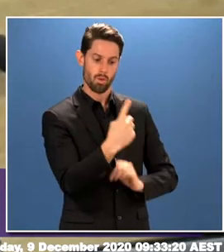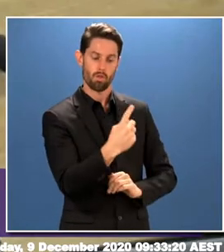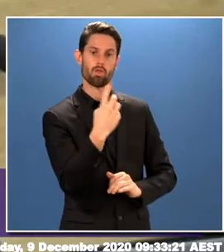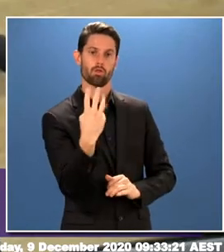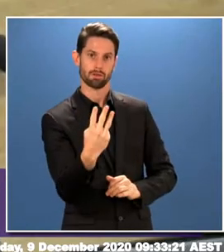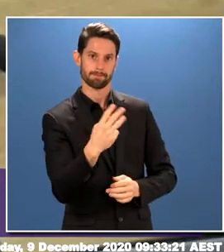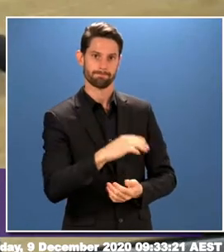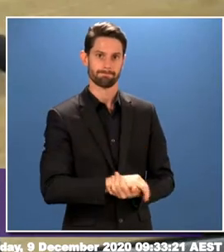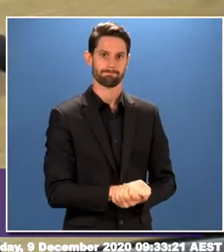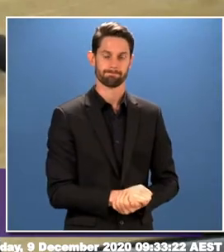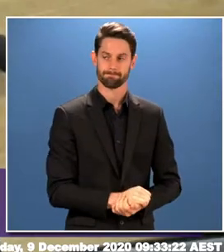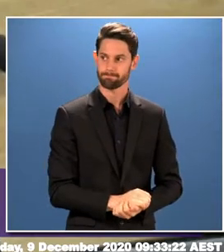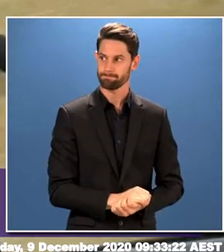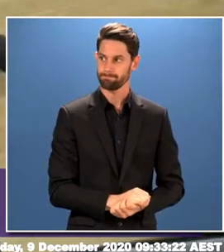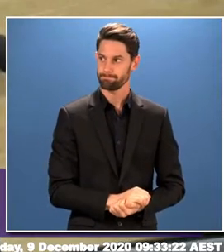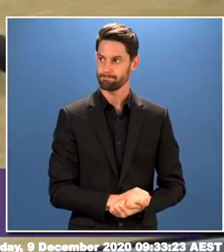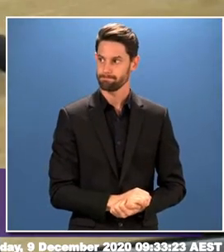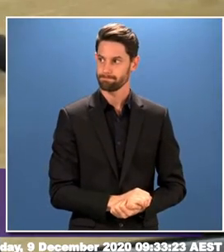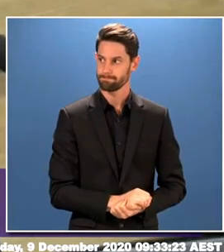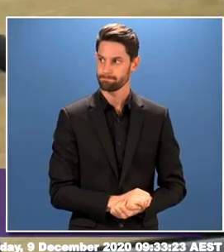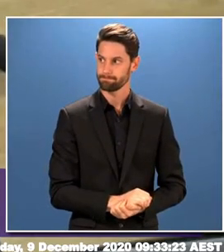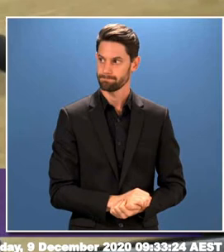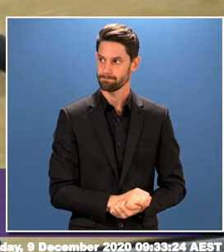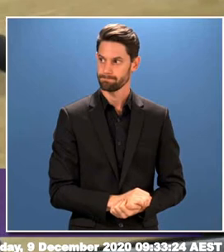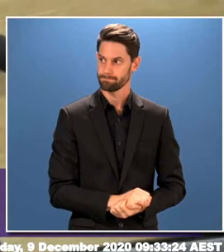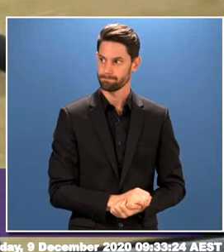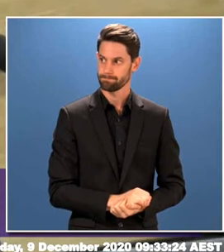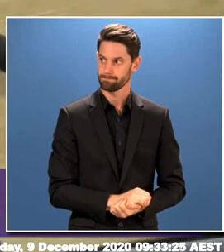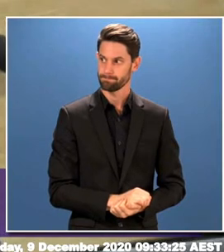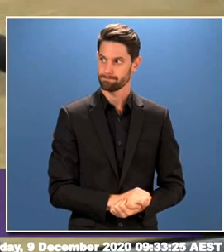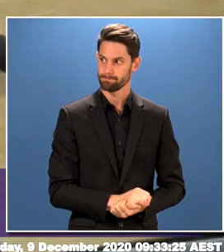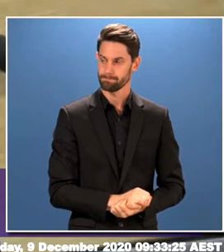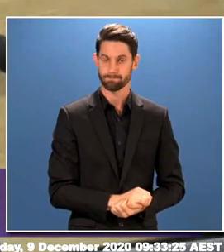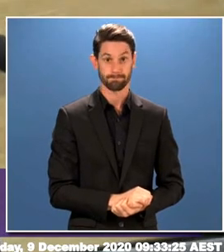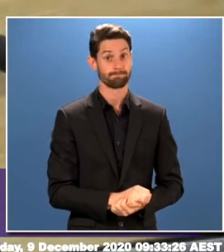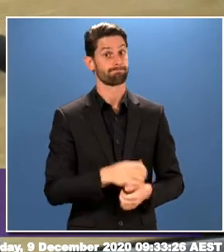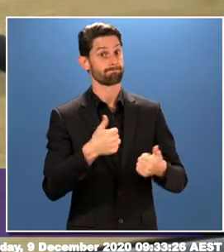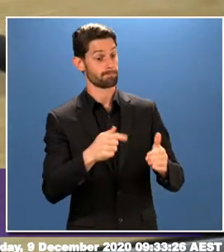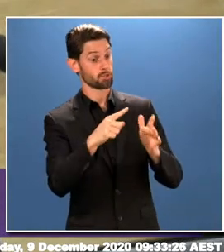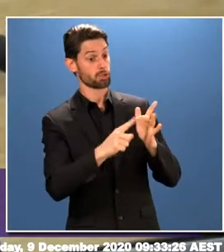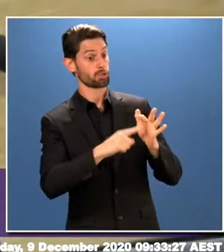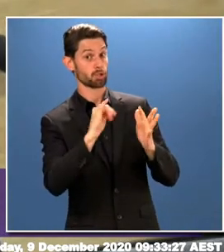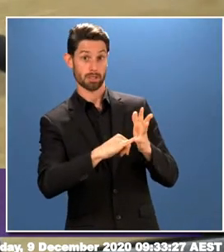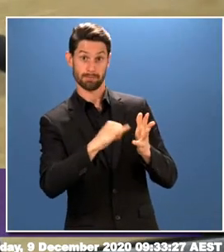Yes, that can be done. Thank you, Commissioner. Jess, you are here on behalf of Children and Young People with